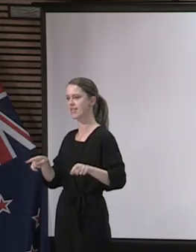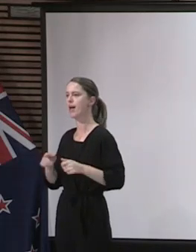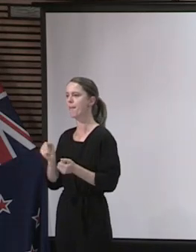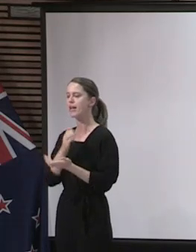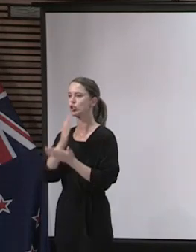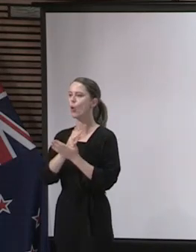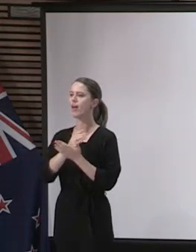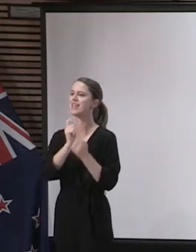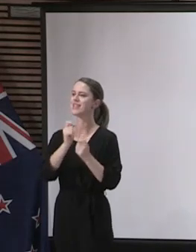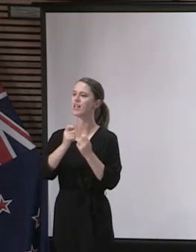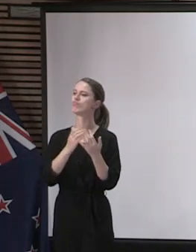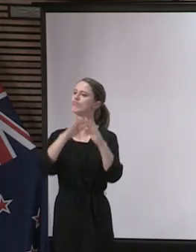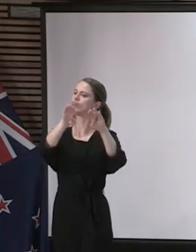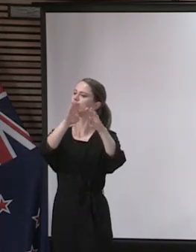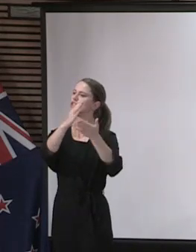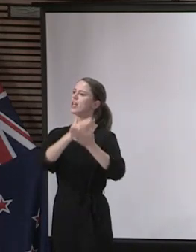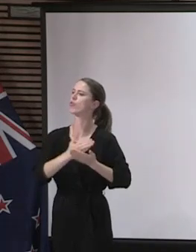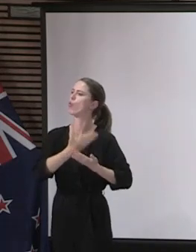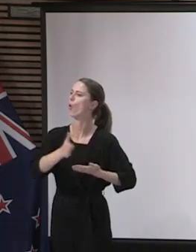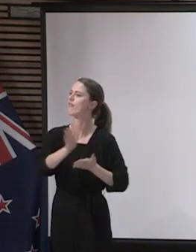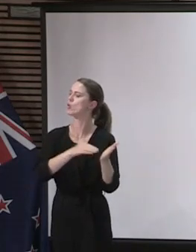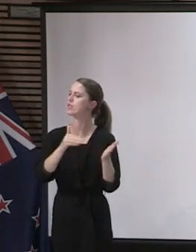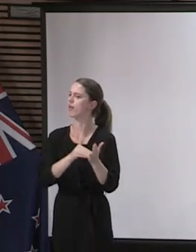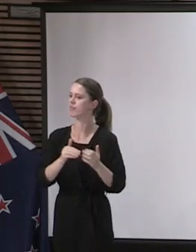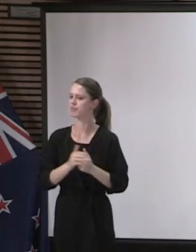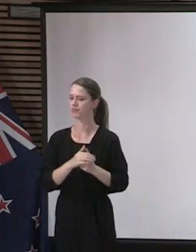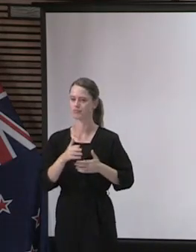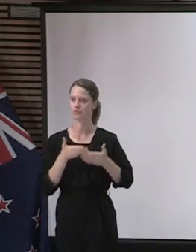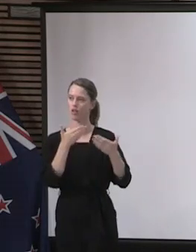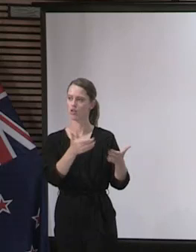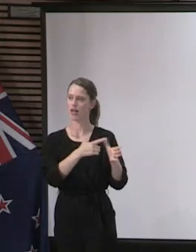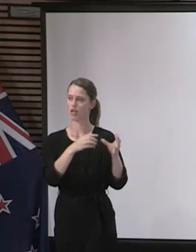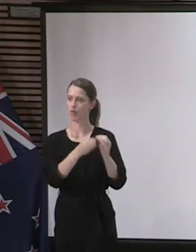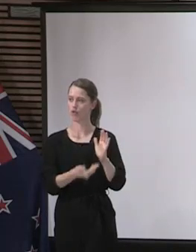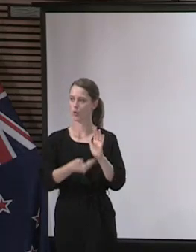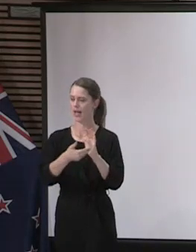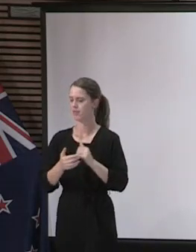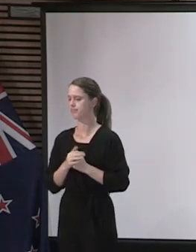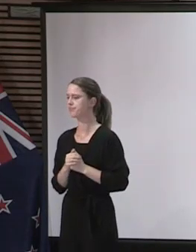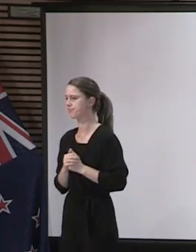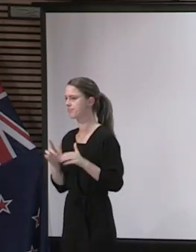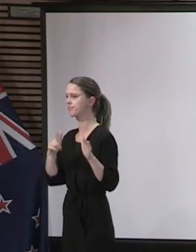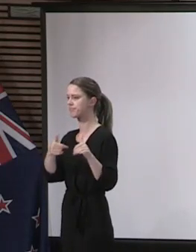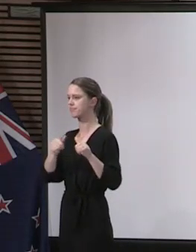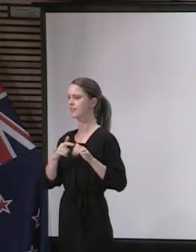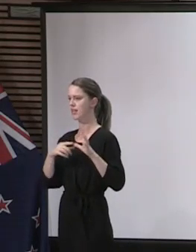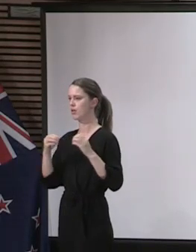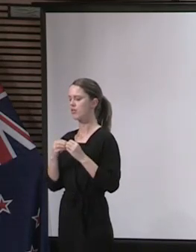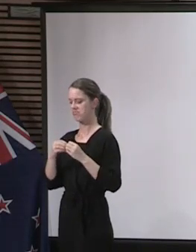tests, a small number of positives and getting the good geographic spread. Dr Bloom